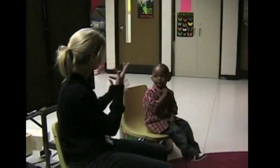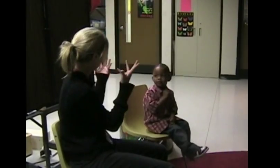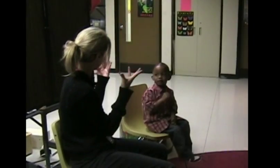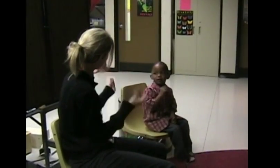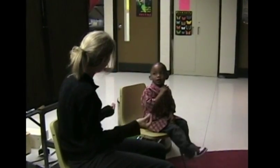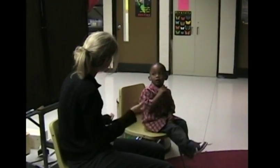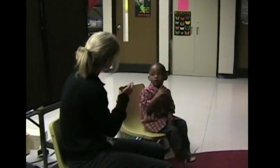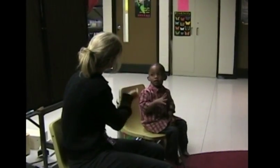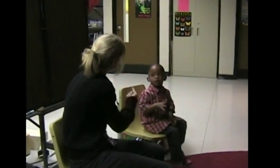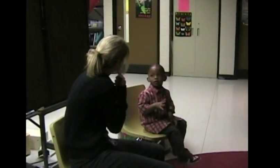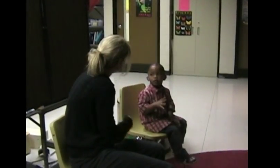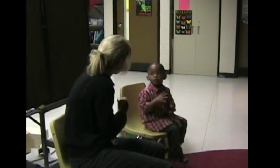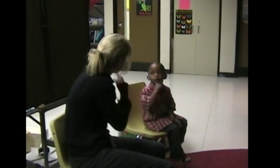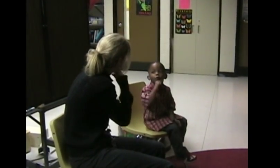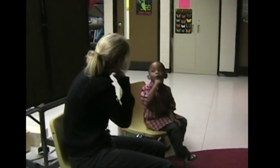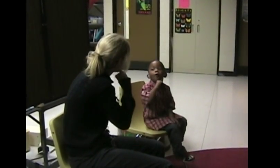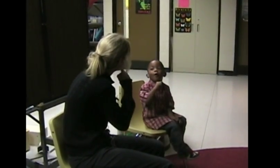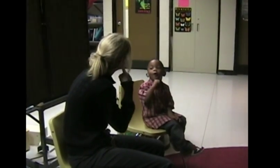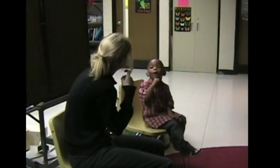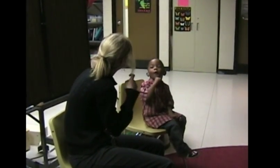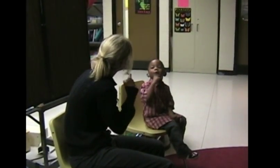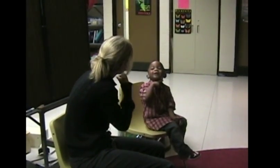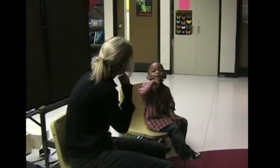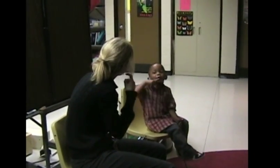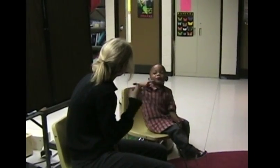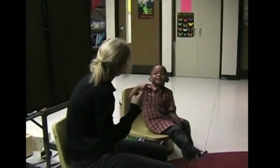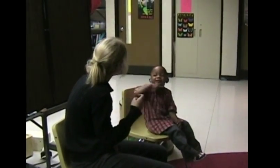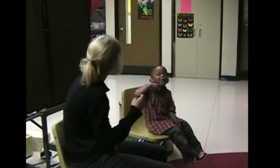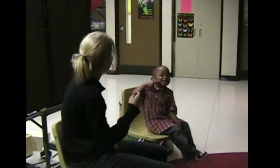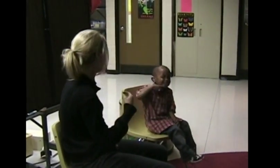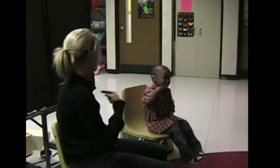I say, 'Wet,' you say, 'Dry.'